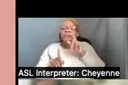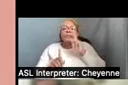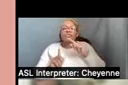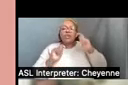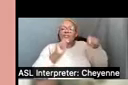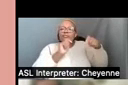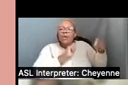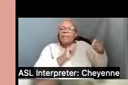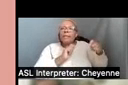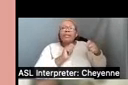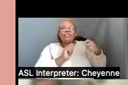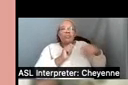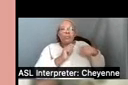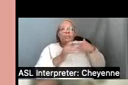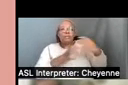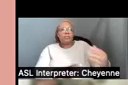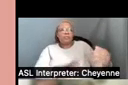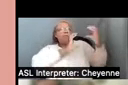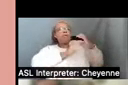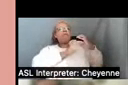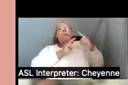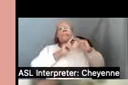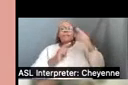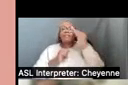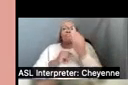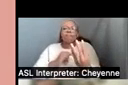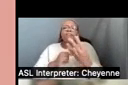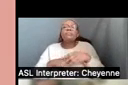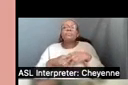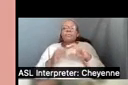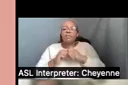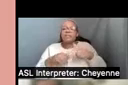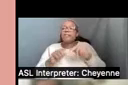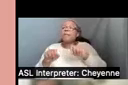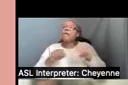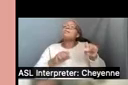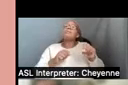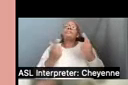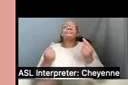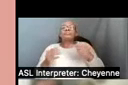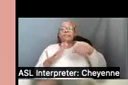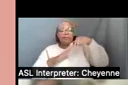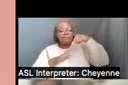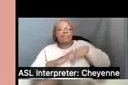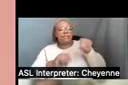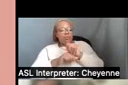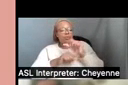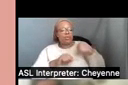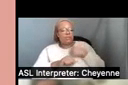But I want to put that out there as a way to possibly deepen the work if we're thinking about a